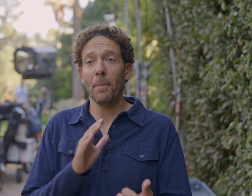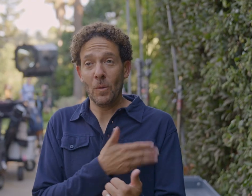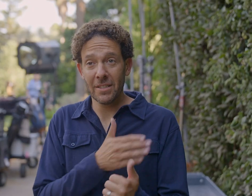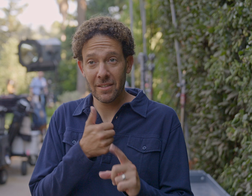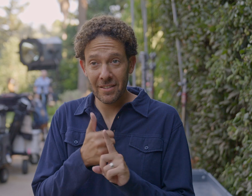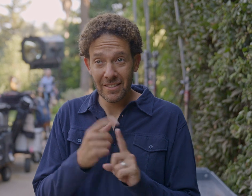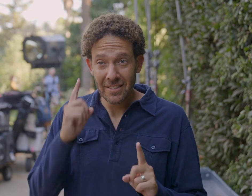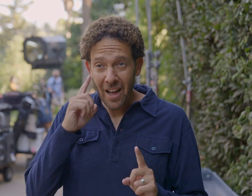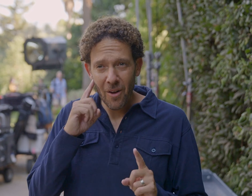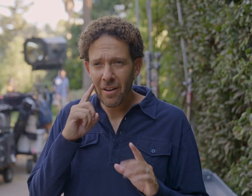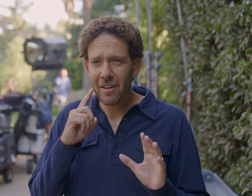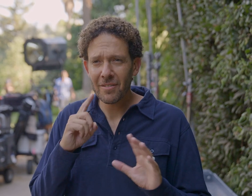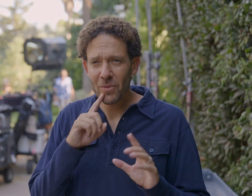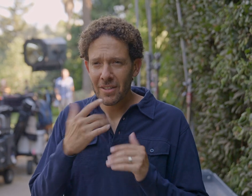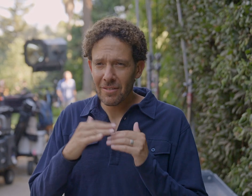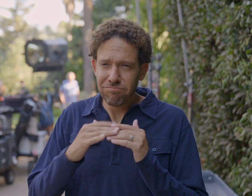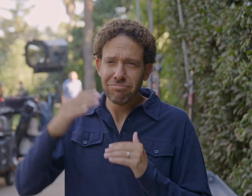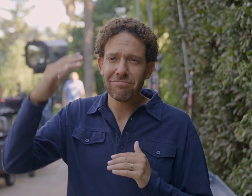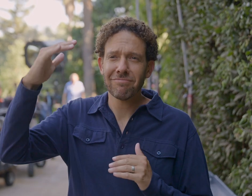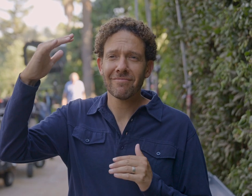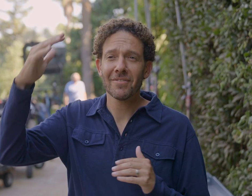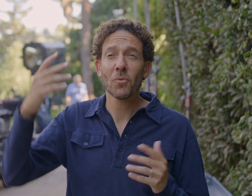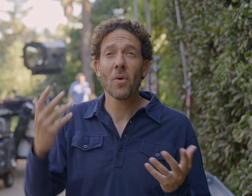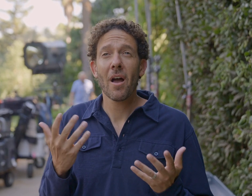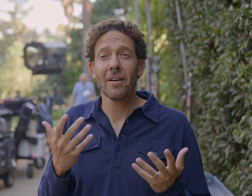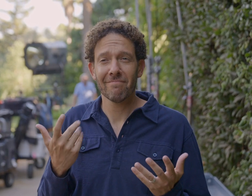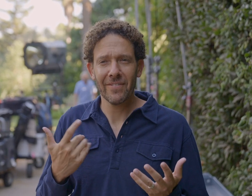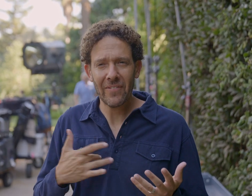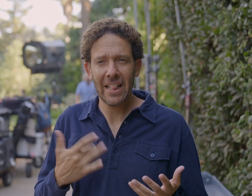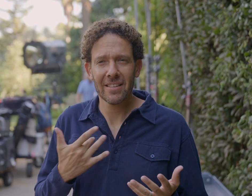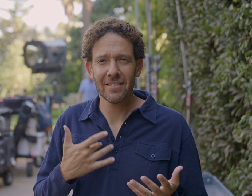Music is so much more than sound. It's feeling.